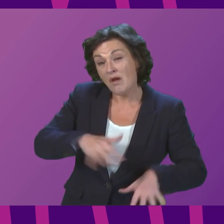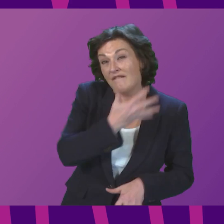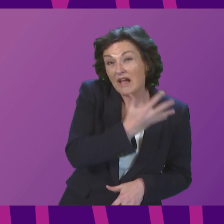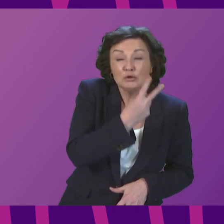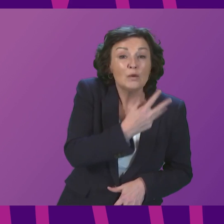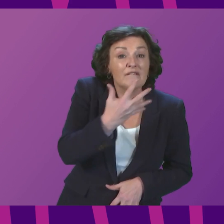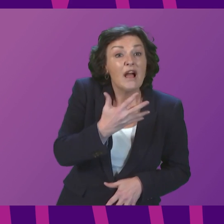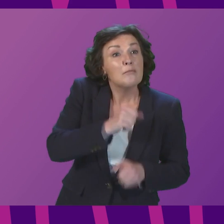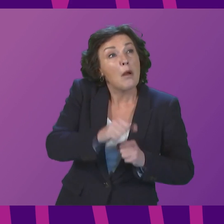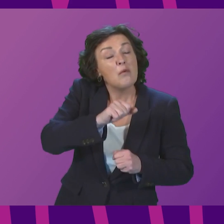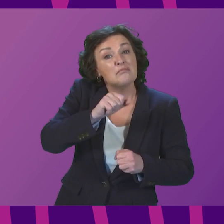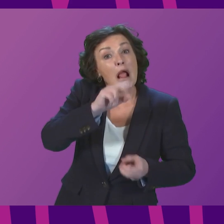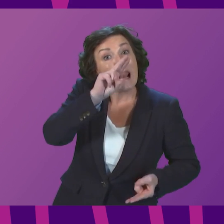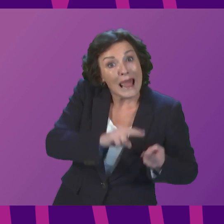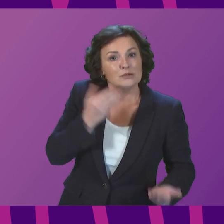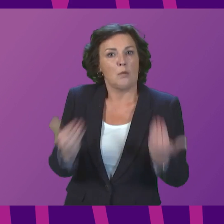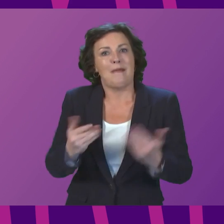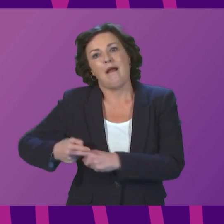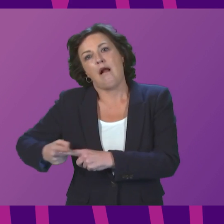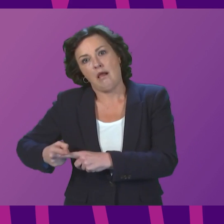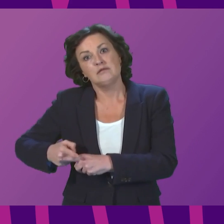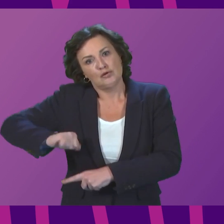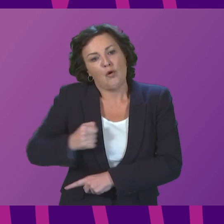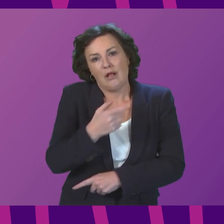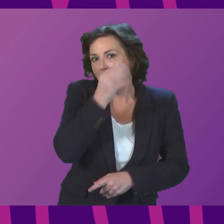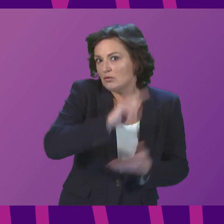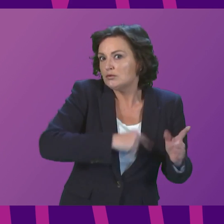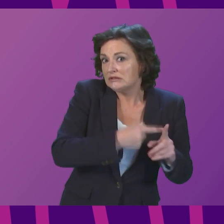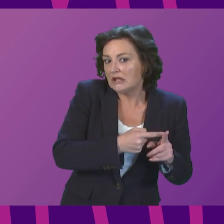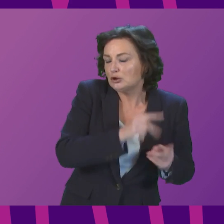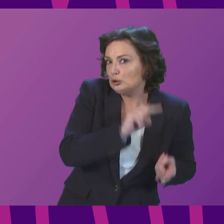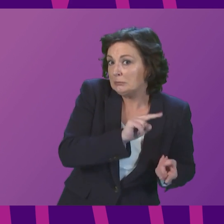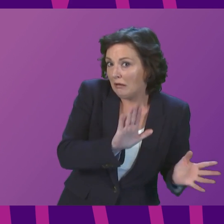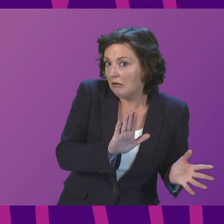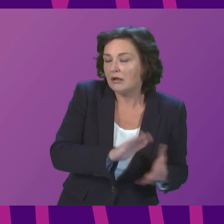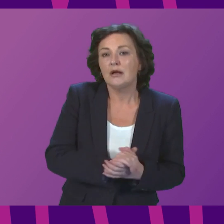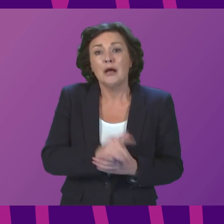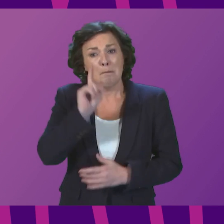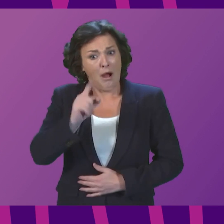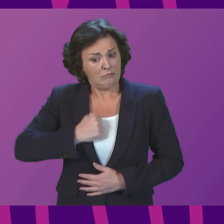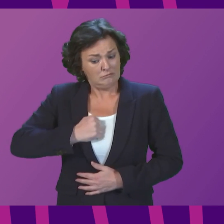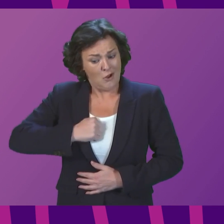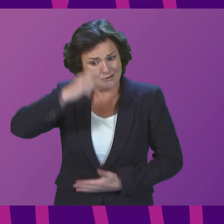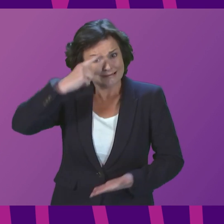in England. Another difference is that, because of decisions that were made by the SNP Government, approximately